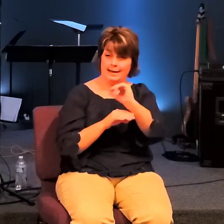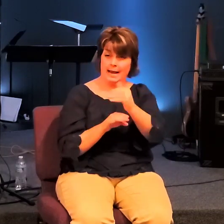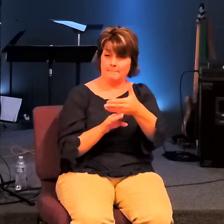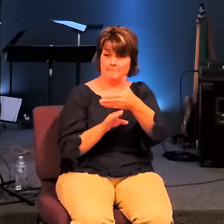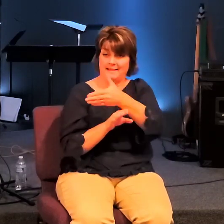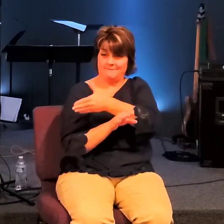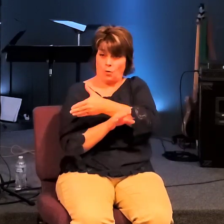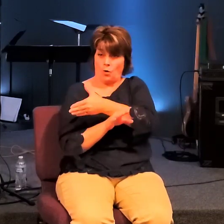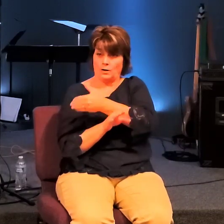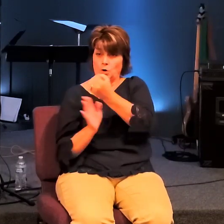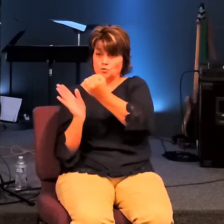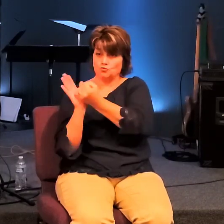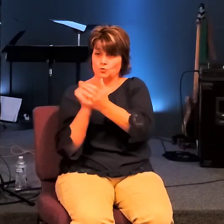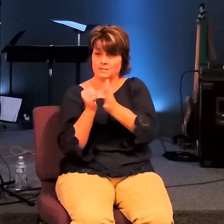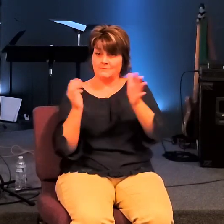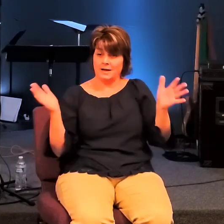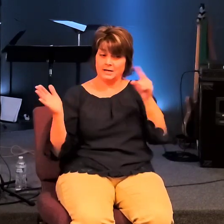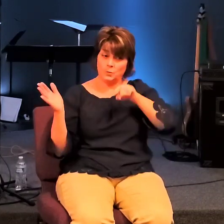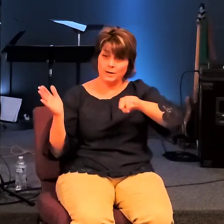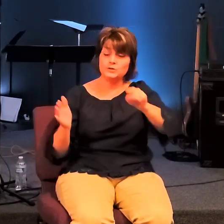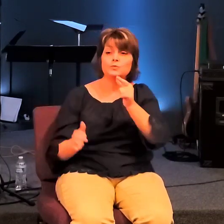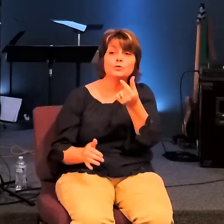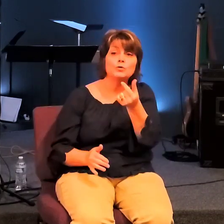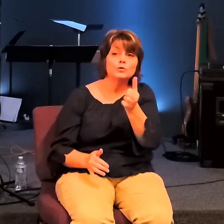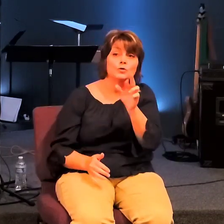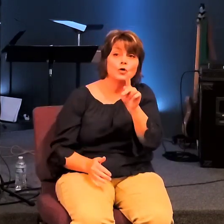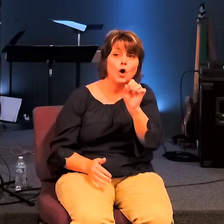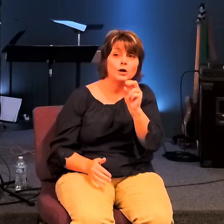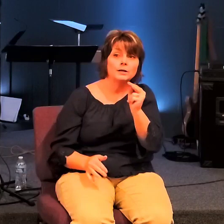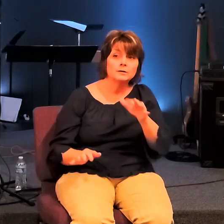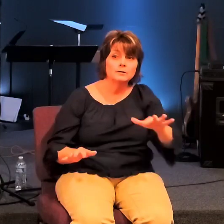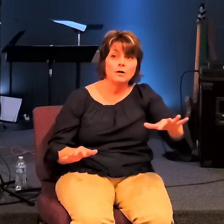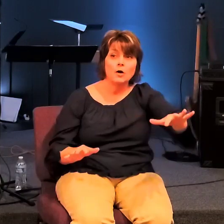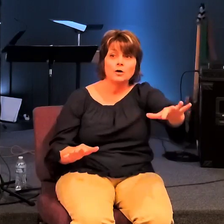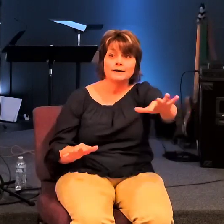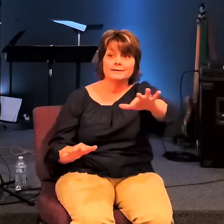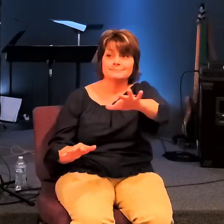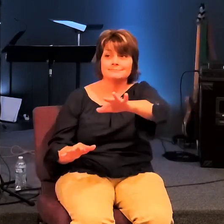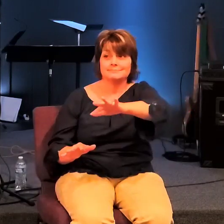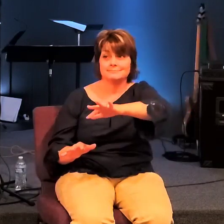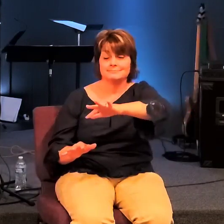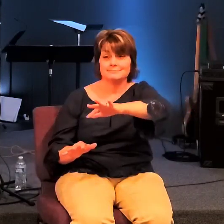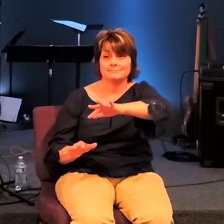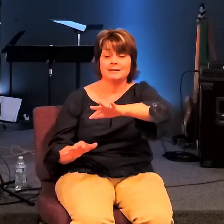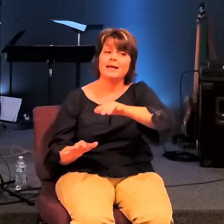his disciples to come along and they they they sat off in the distance and and they